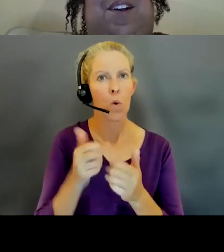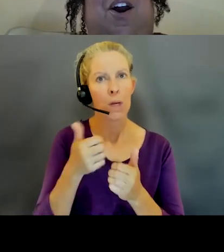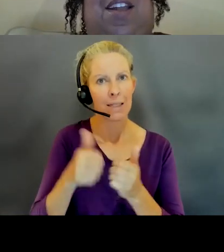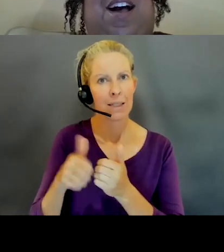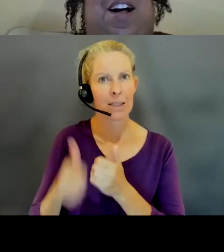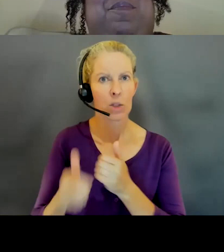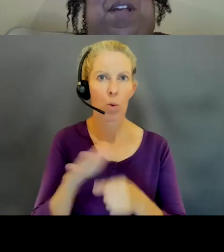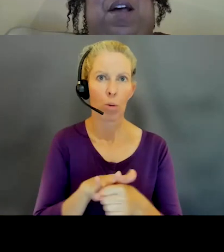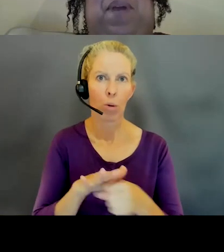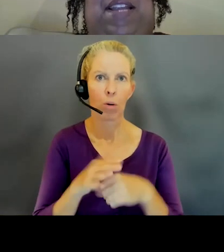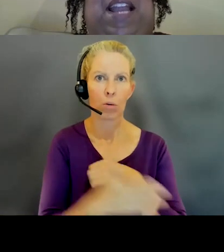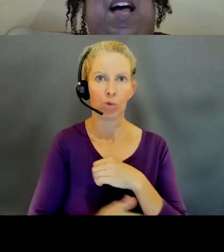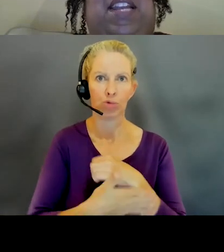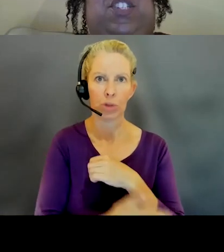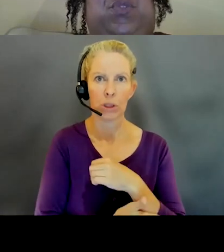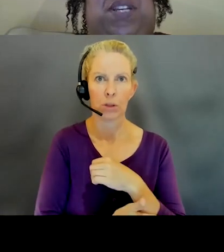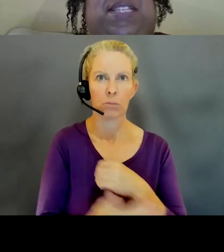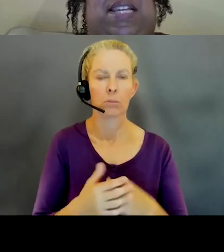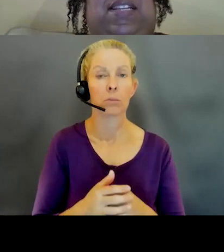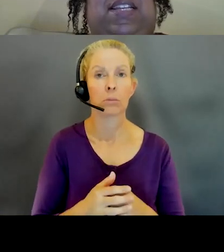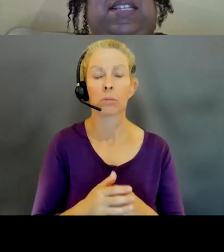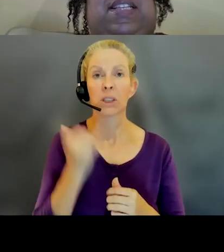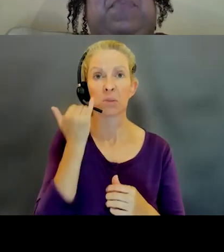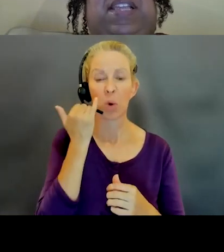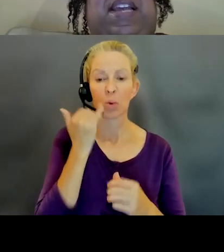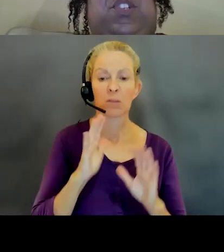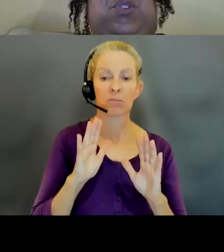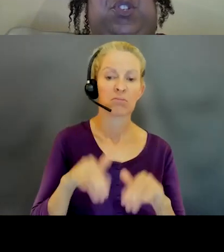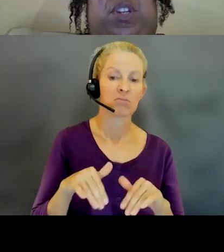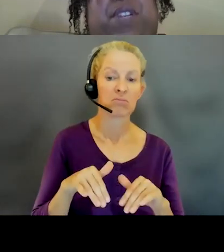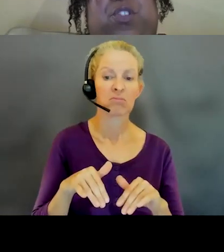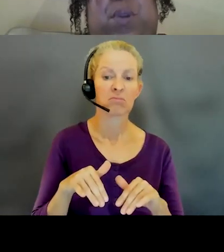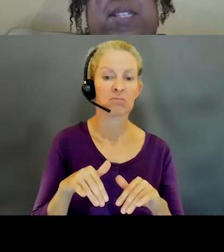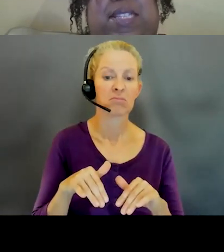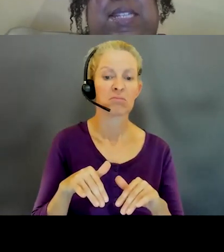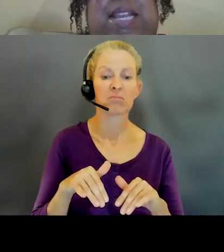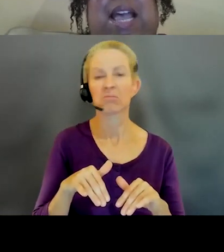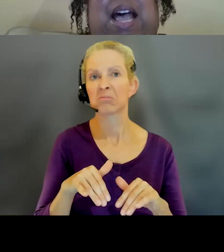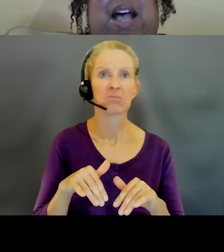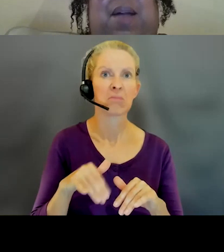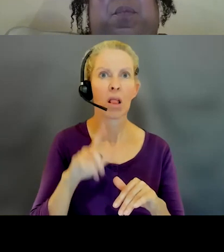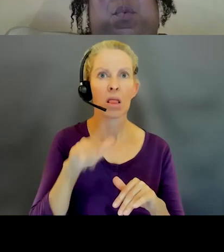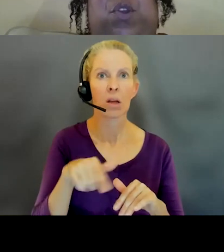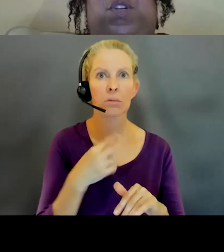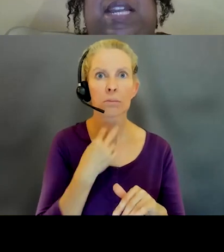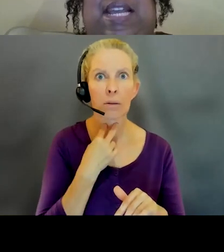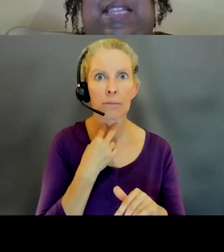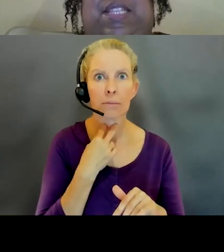caught up by not addressing something that you should have addressed when you are looking at the